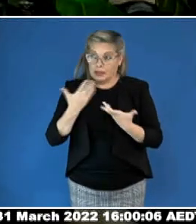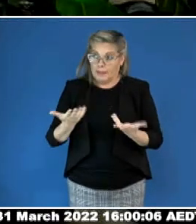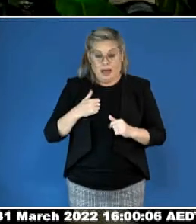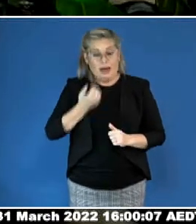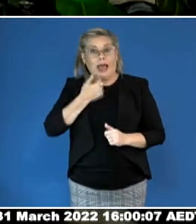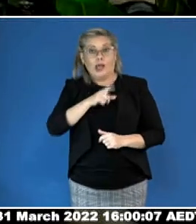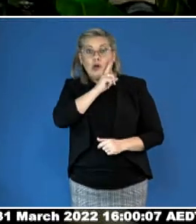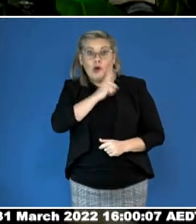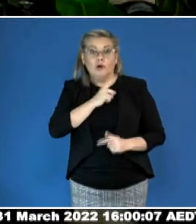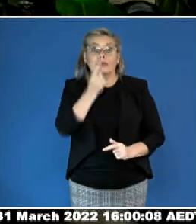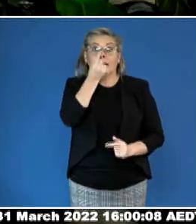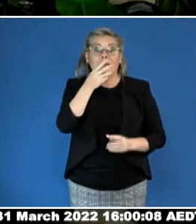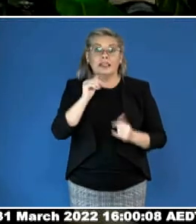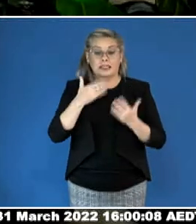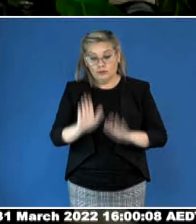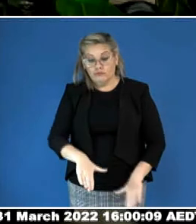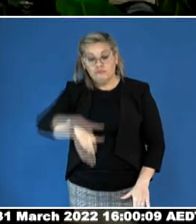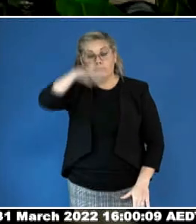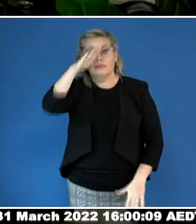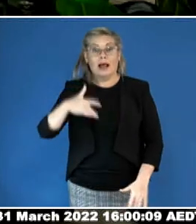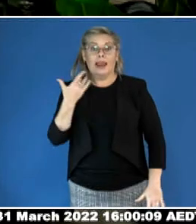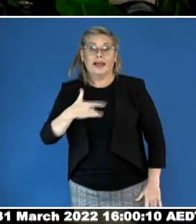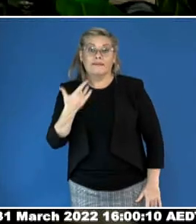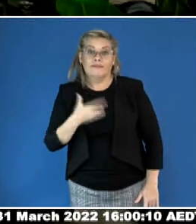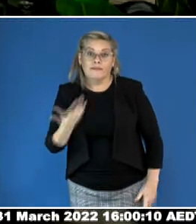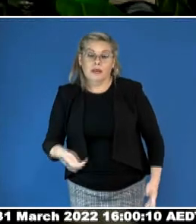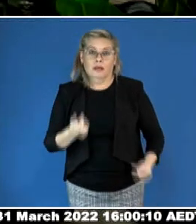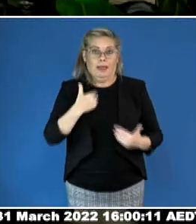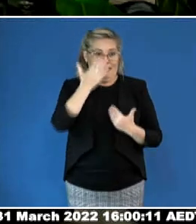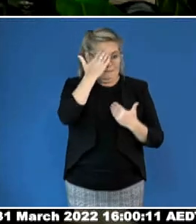healthcare, especially in a realm of mental health; restricted access to education; and